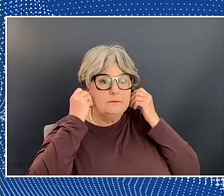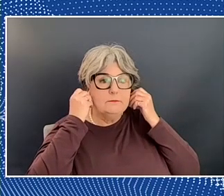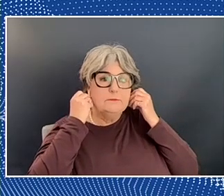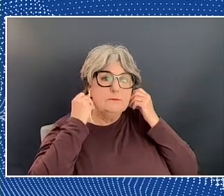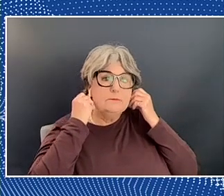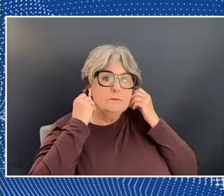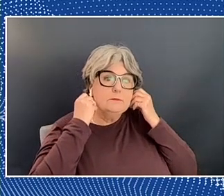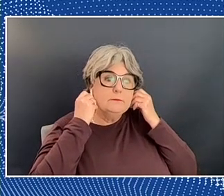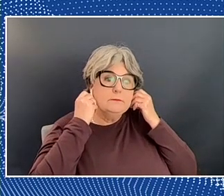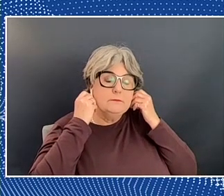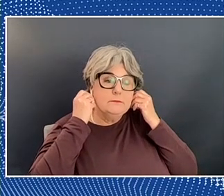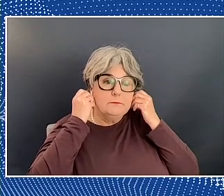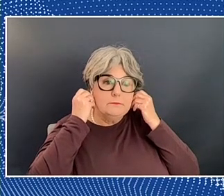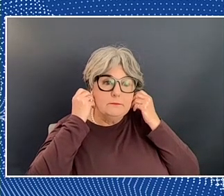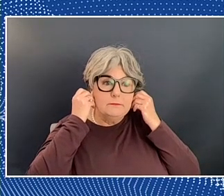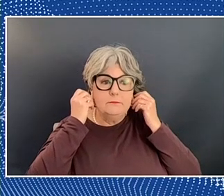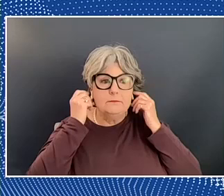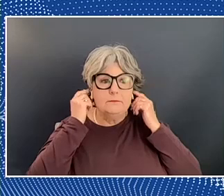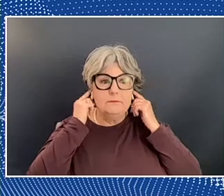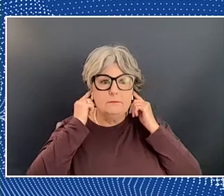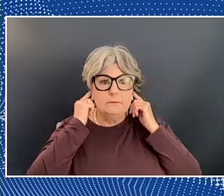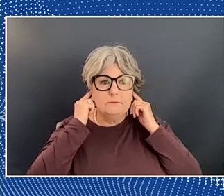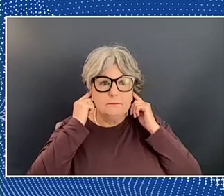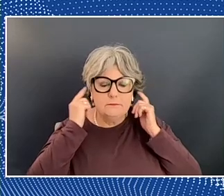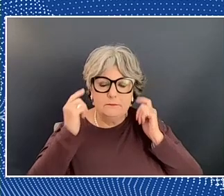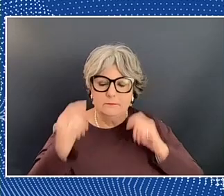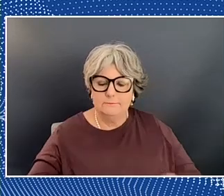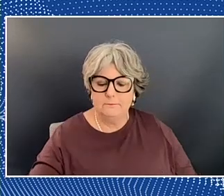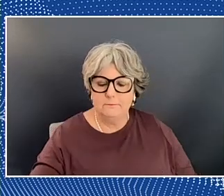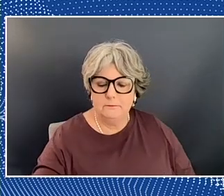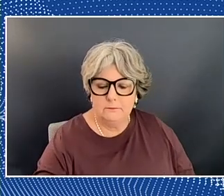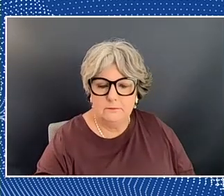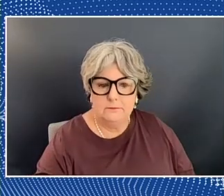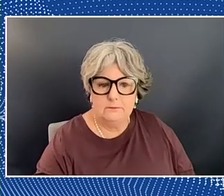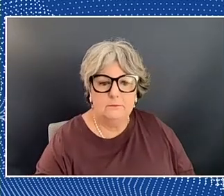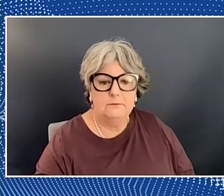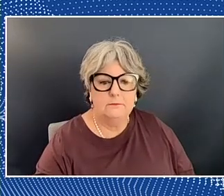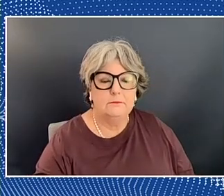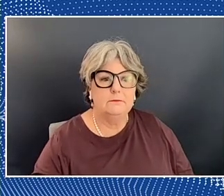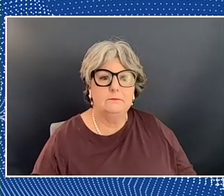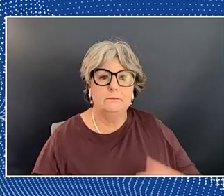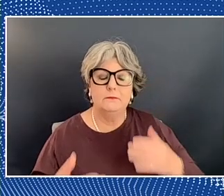Alright. If not, we can transition to